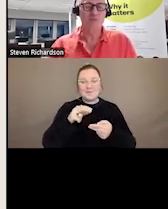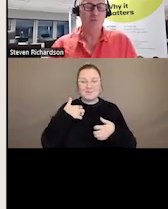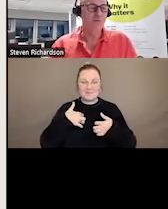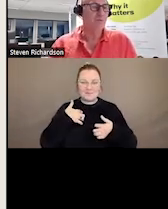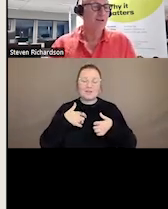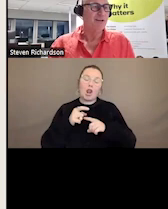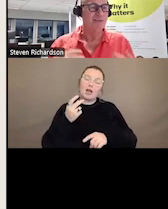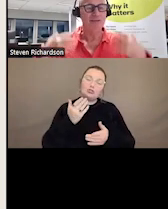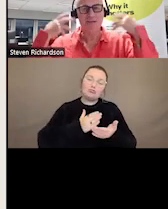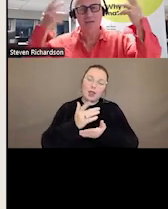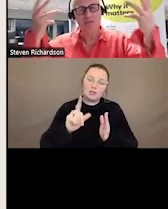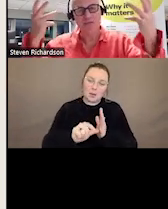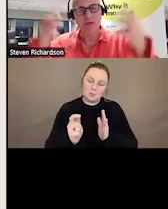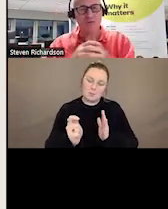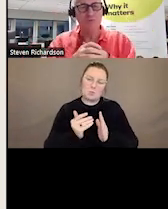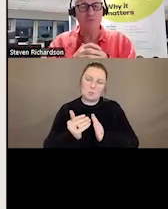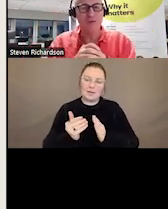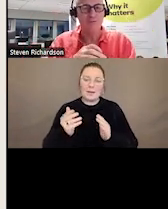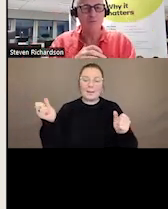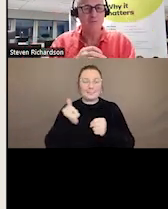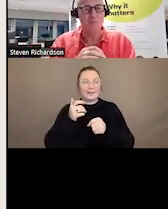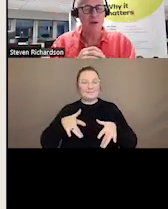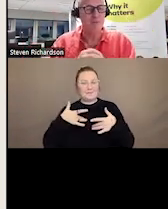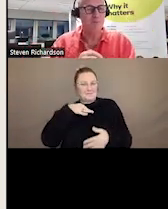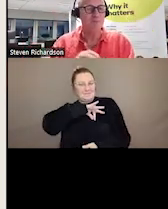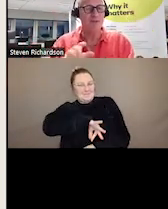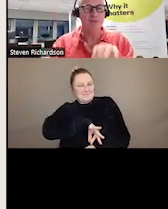as possible. That does something special to the chemicals in the brain when people say,